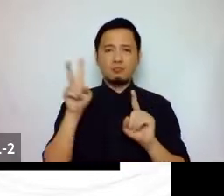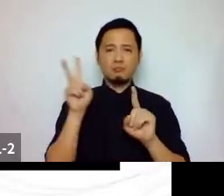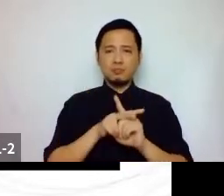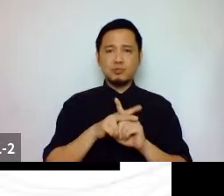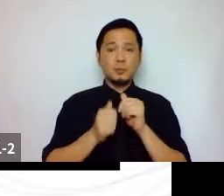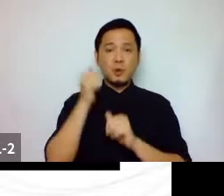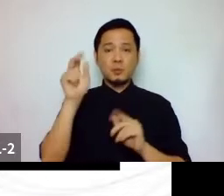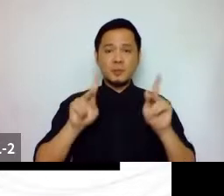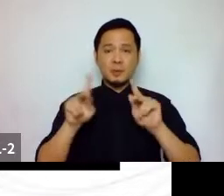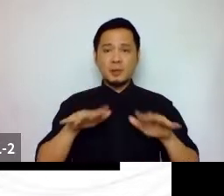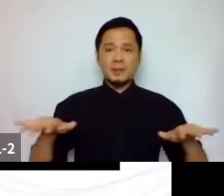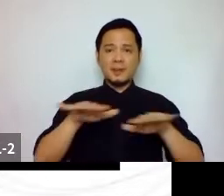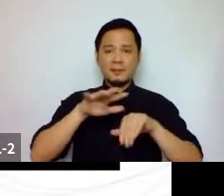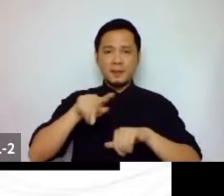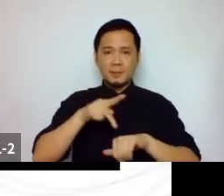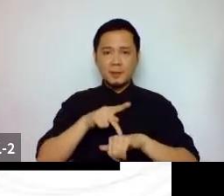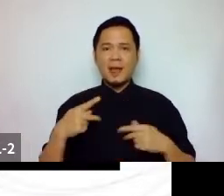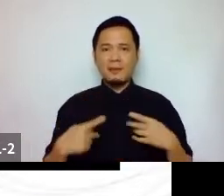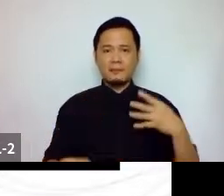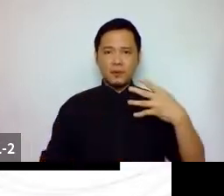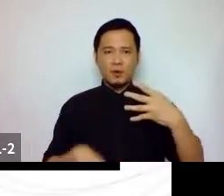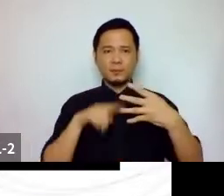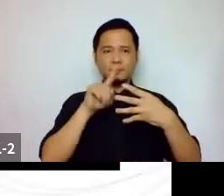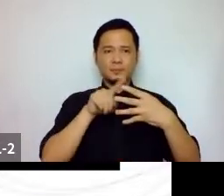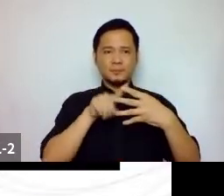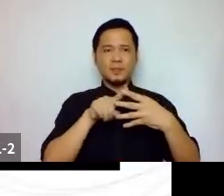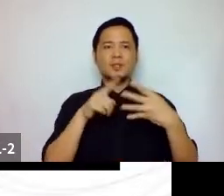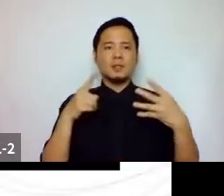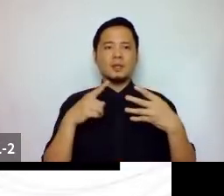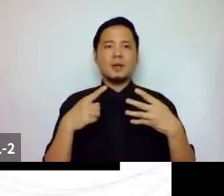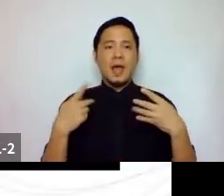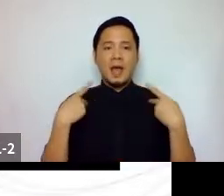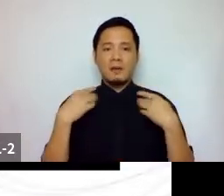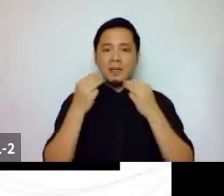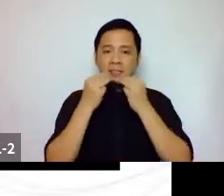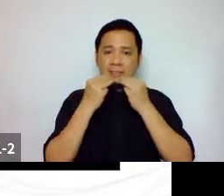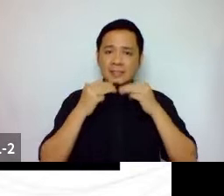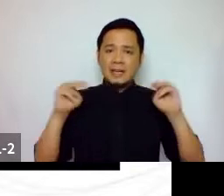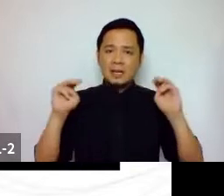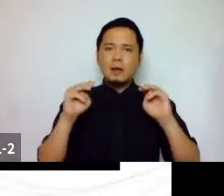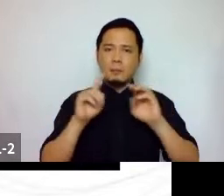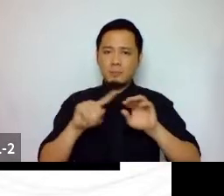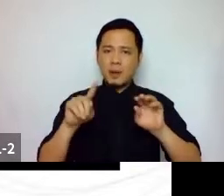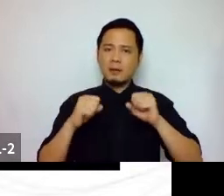Ensure unified, science-led messages. Our messages should be based on science.